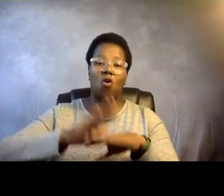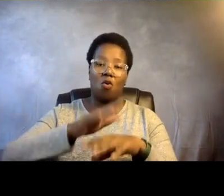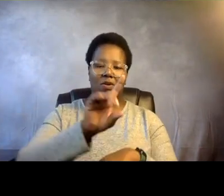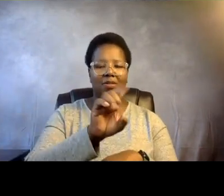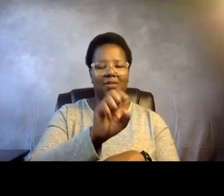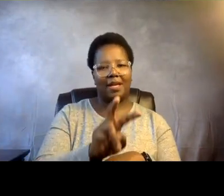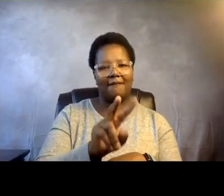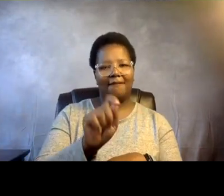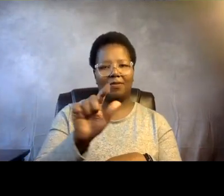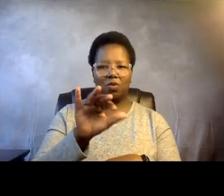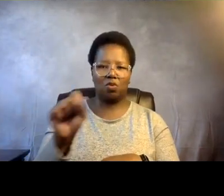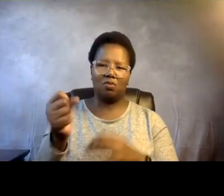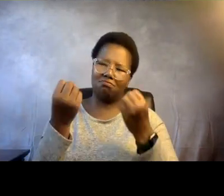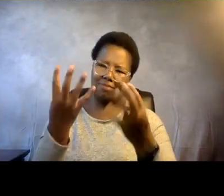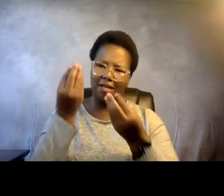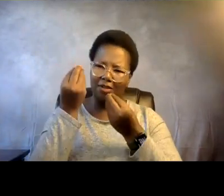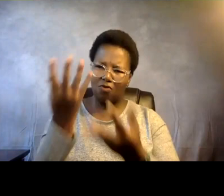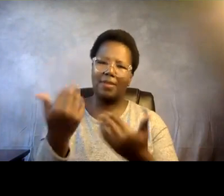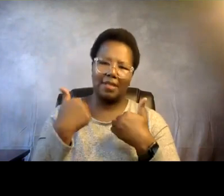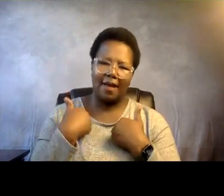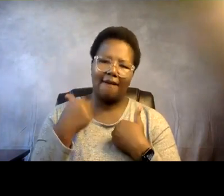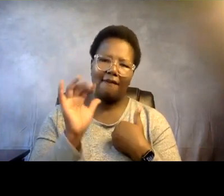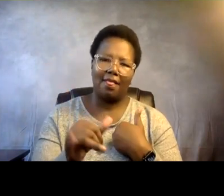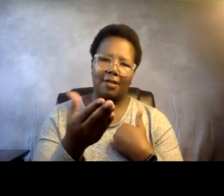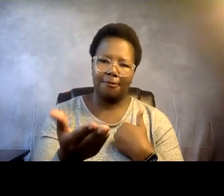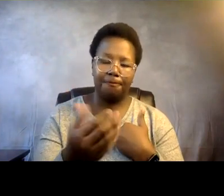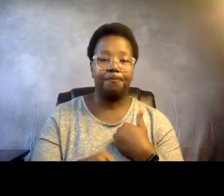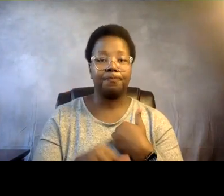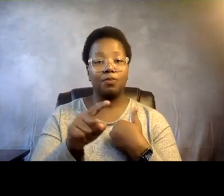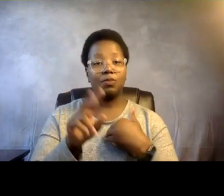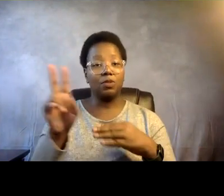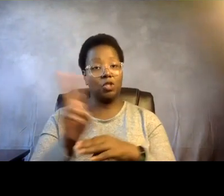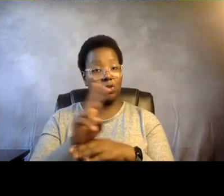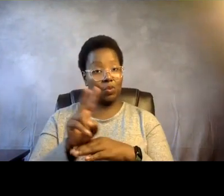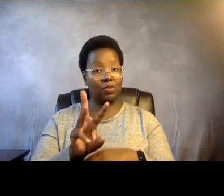much that can be done there. But use WAVE for the things that WAVE can identify. Look at the